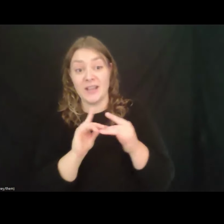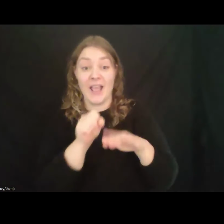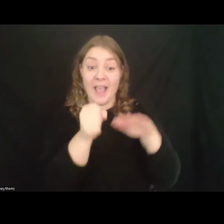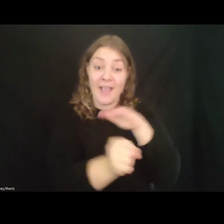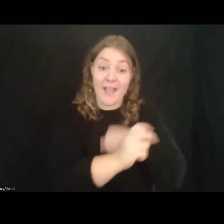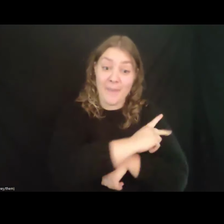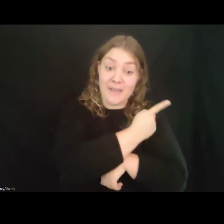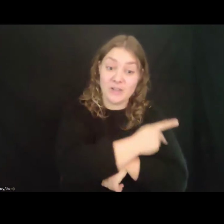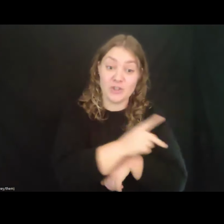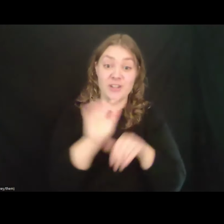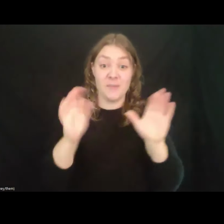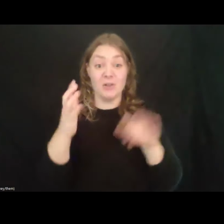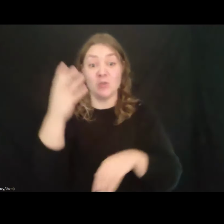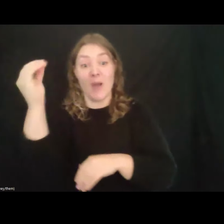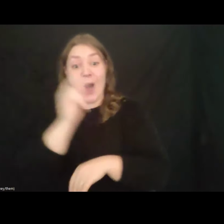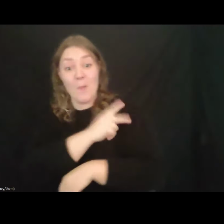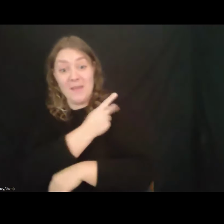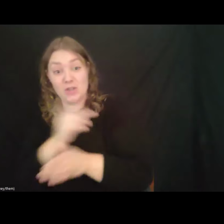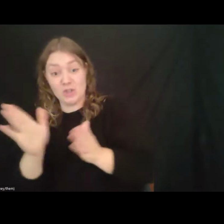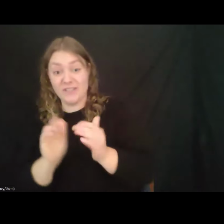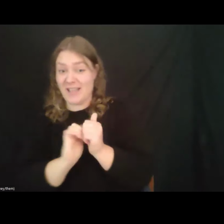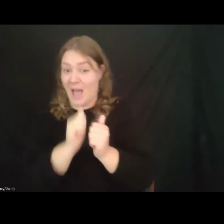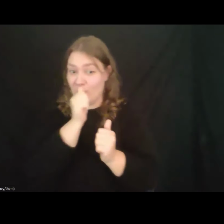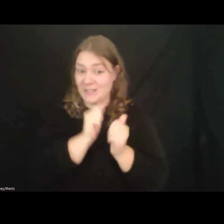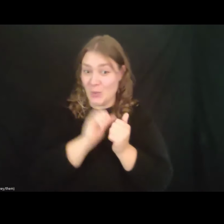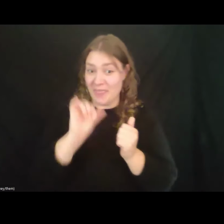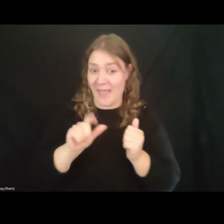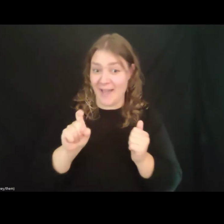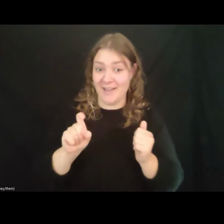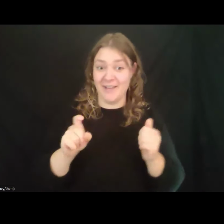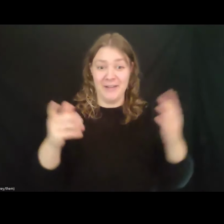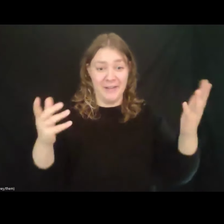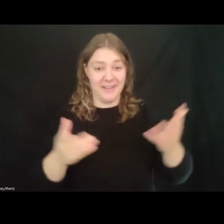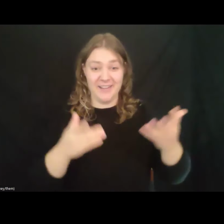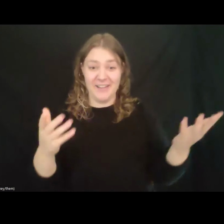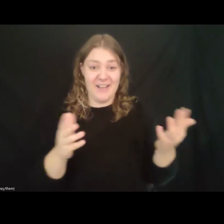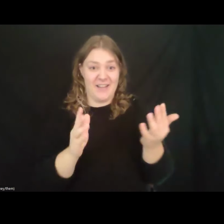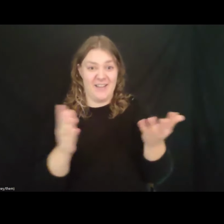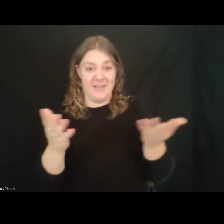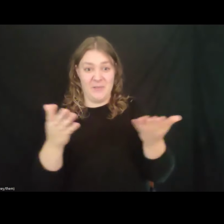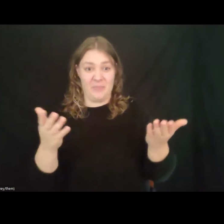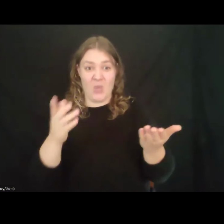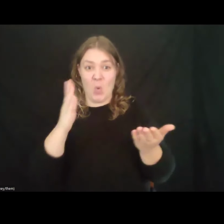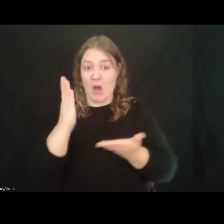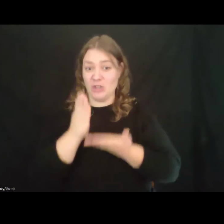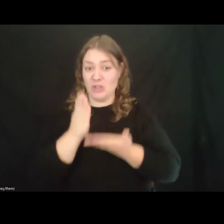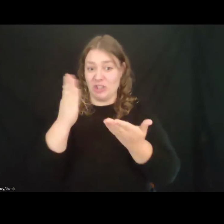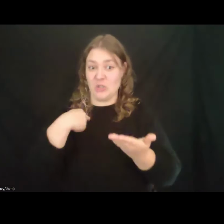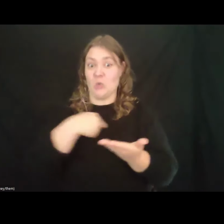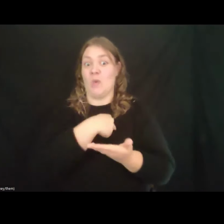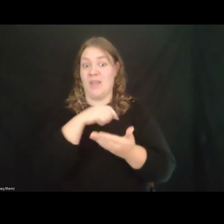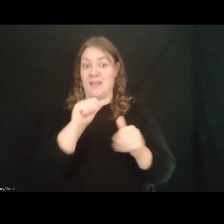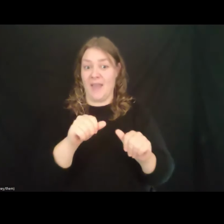uh what what what do you think are the suggestions that we can take from you to to have these